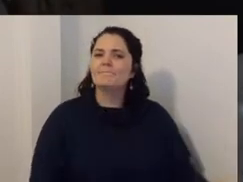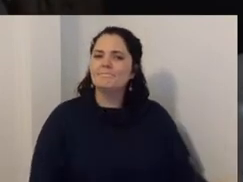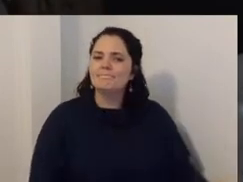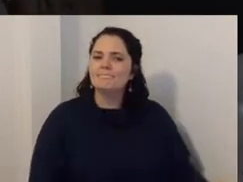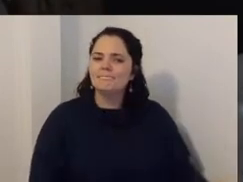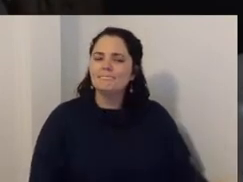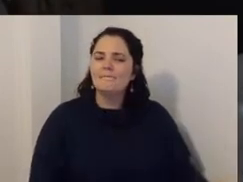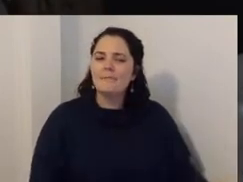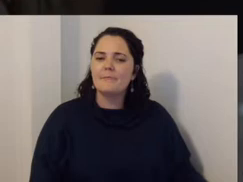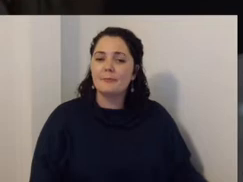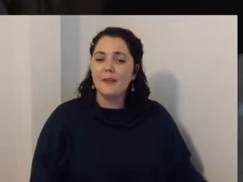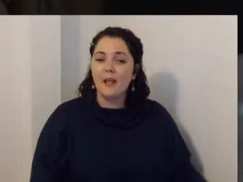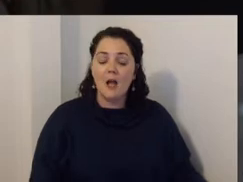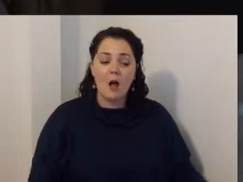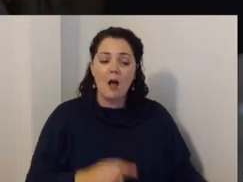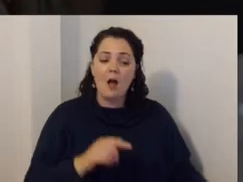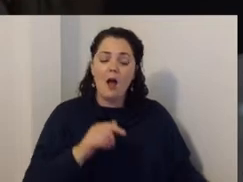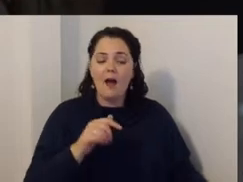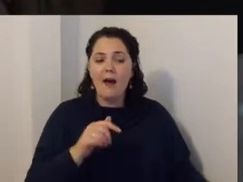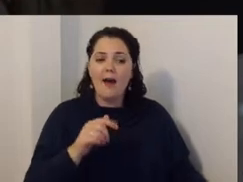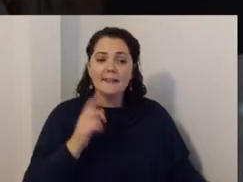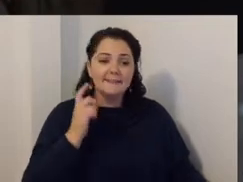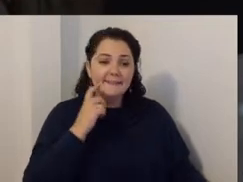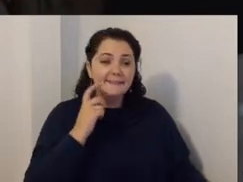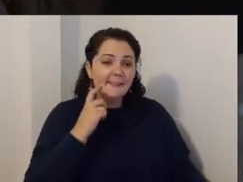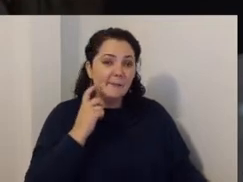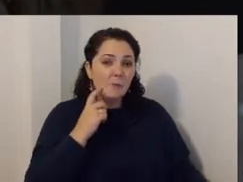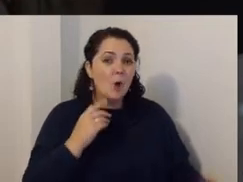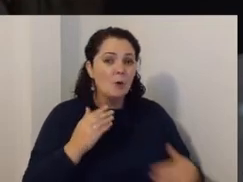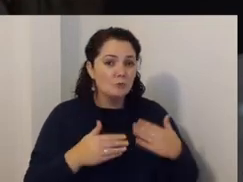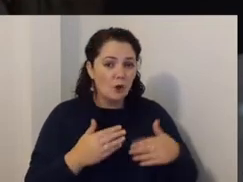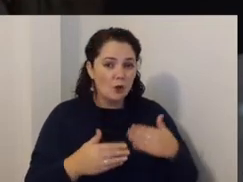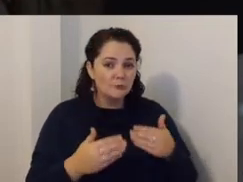and this it seems like a really simple process, it will take a little bit of doing to get used to